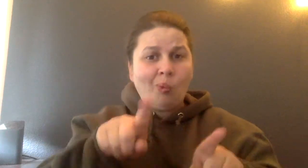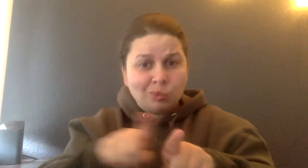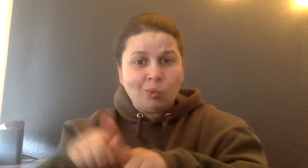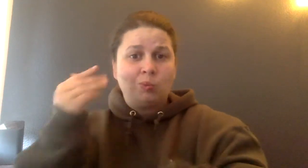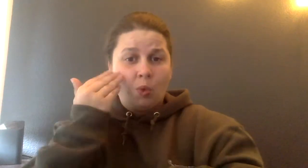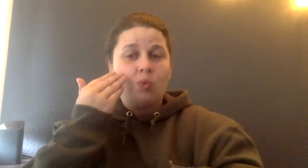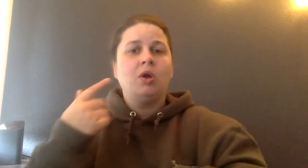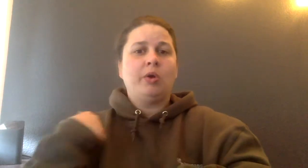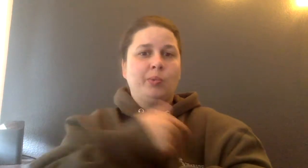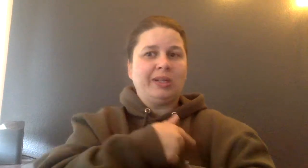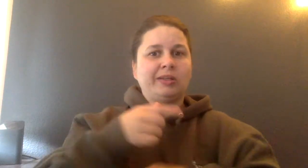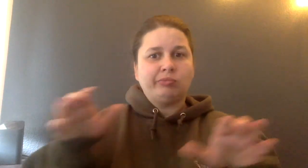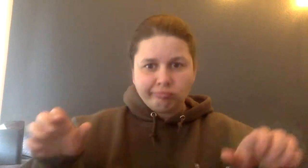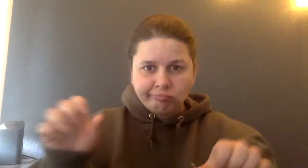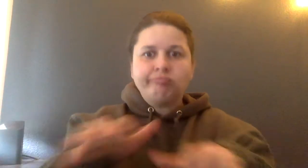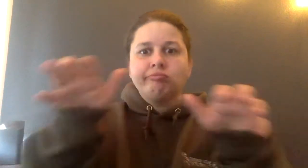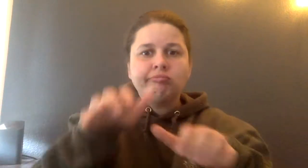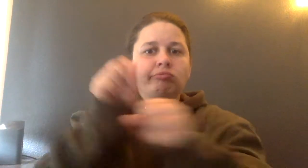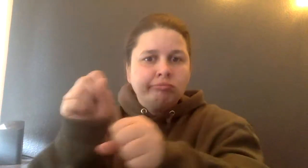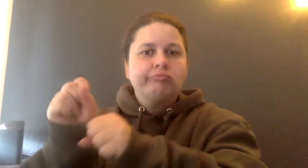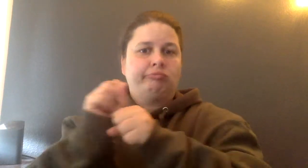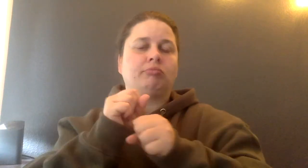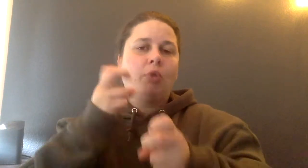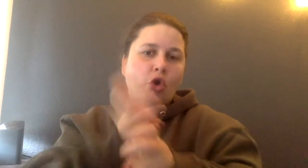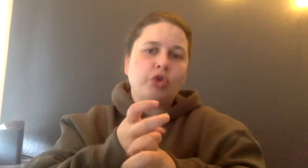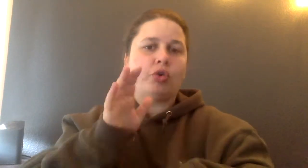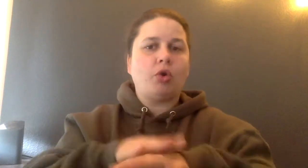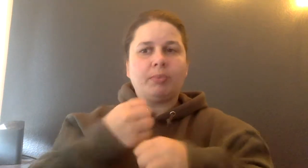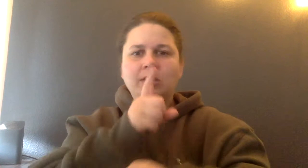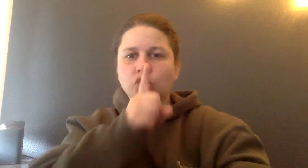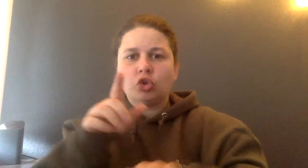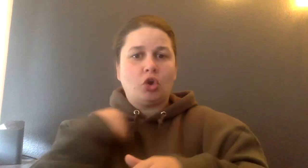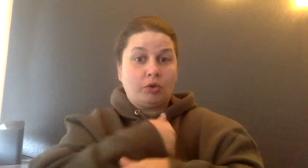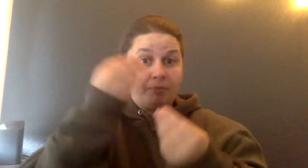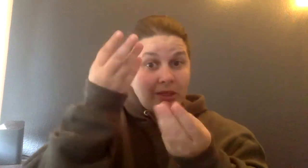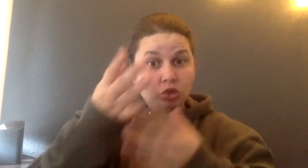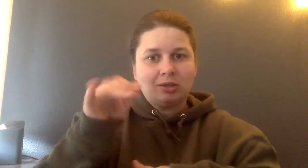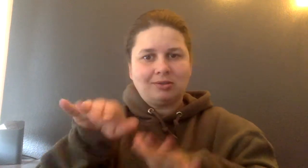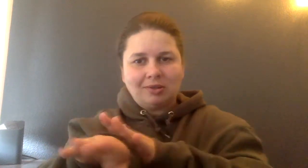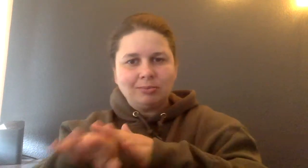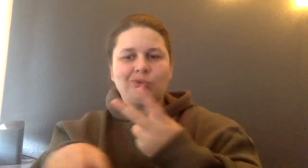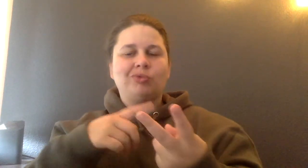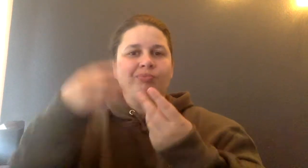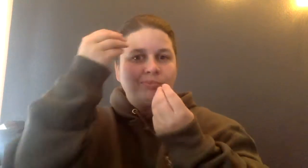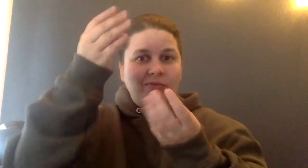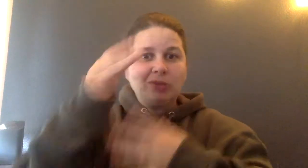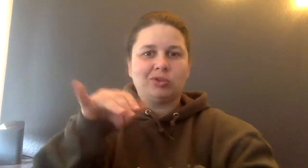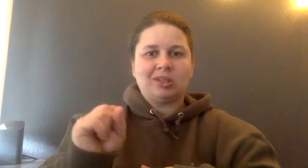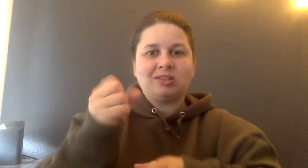We are also known for working hard on making sure that our information is fully accessible for the DeafBlind, Hard of Hearing and DeafDisabled communities